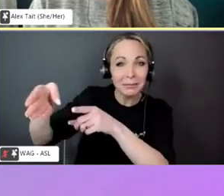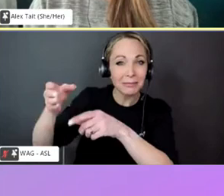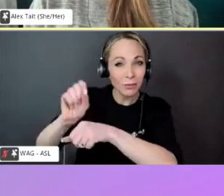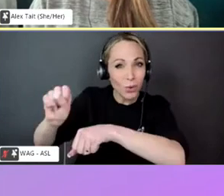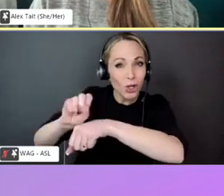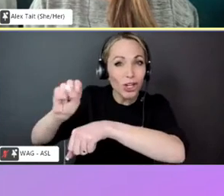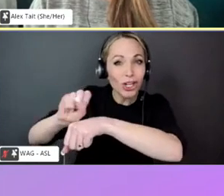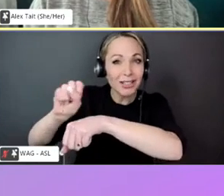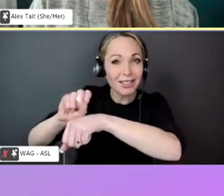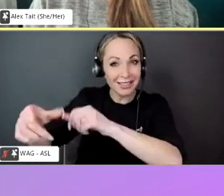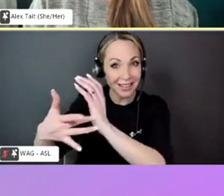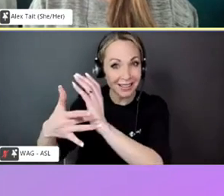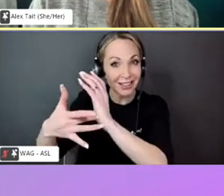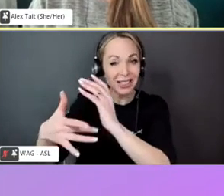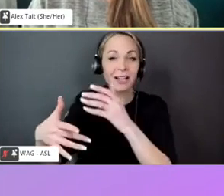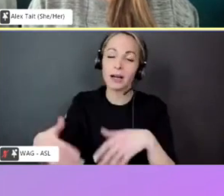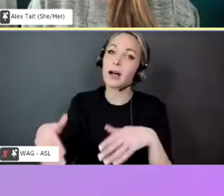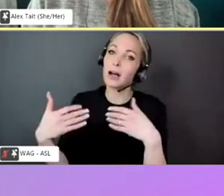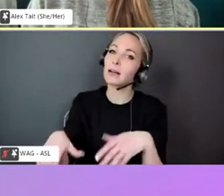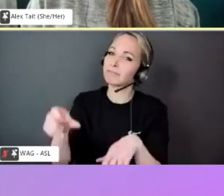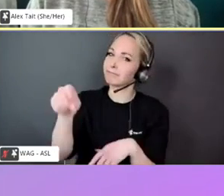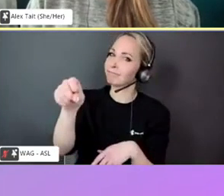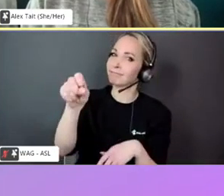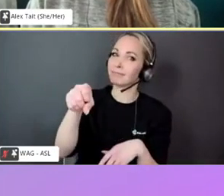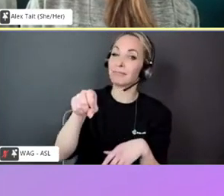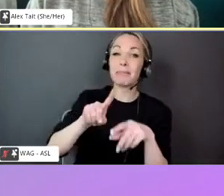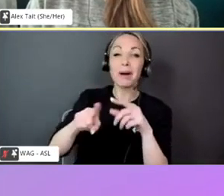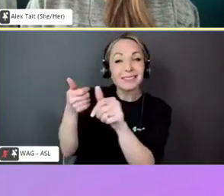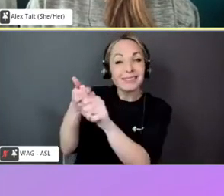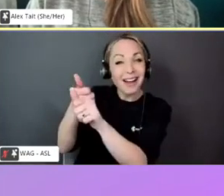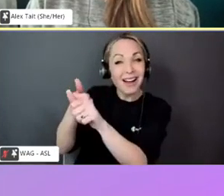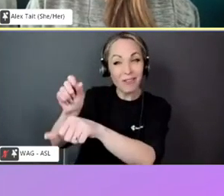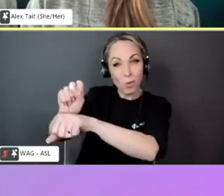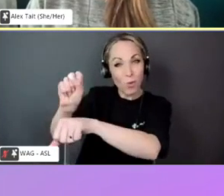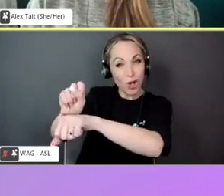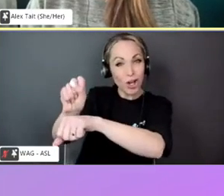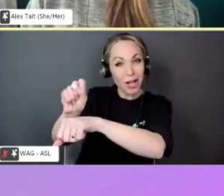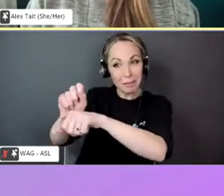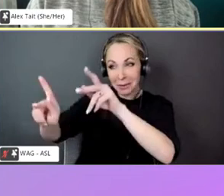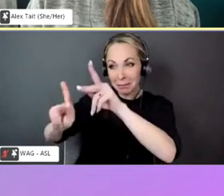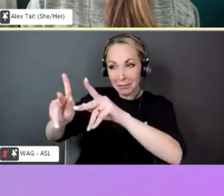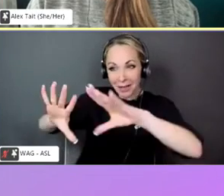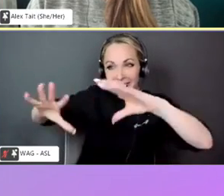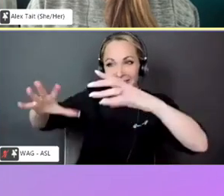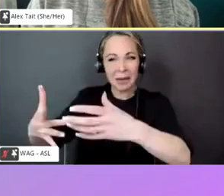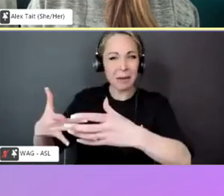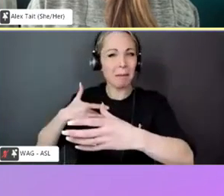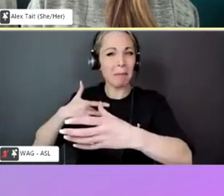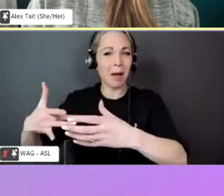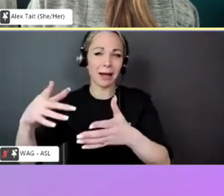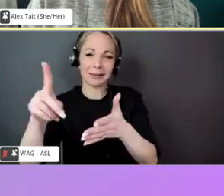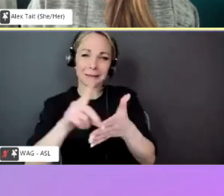ageism in the tech workforce. One of the reasons we see so much a schism in our technology as the workforce